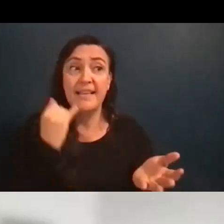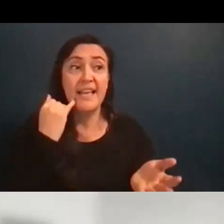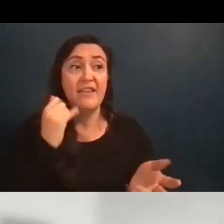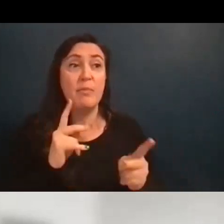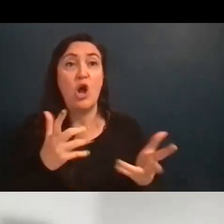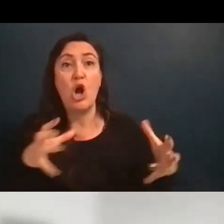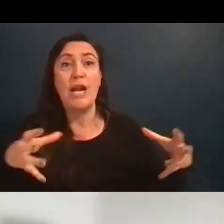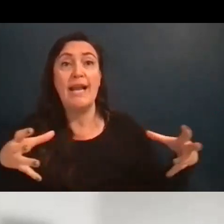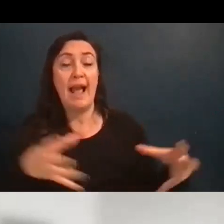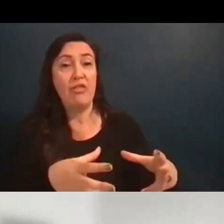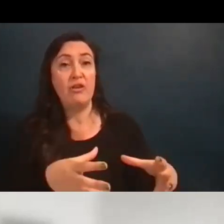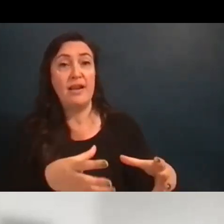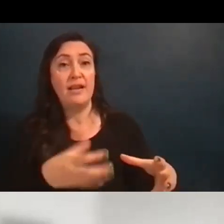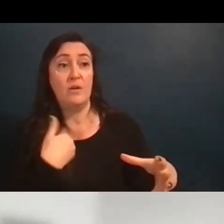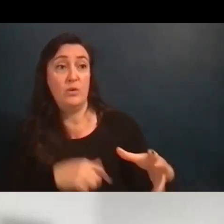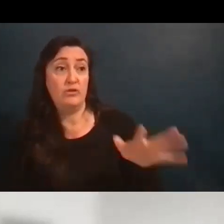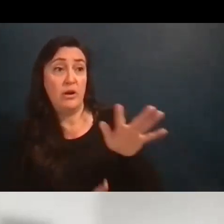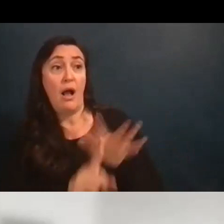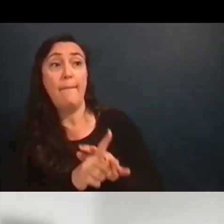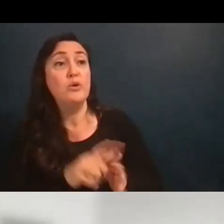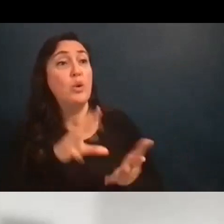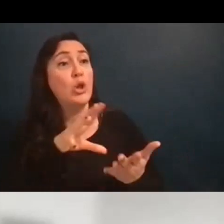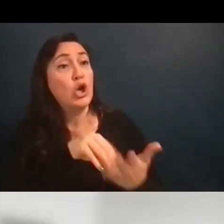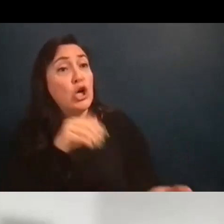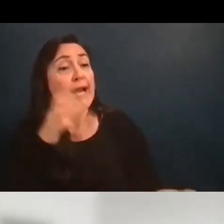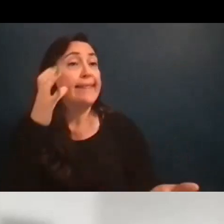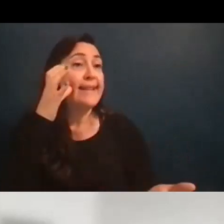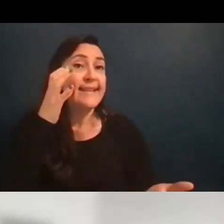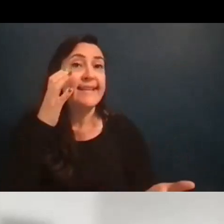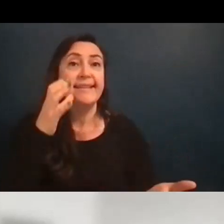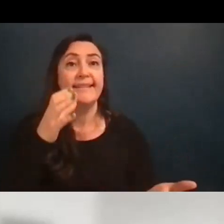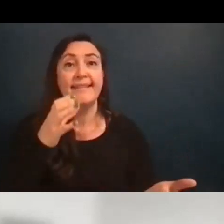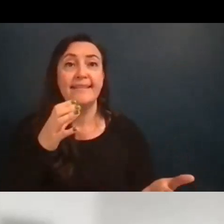to learn and listen without expectation for participation.